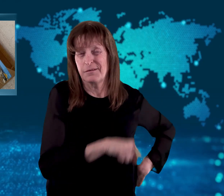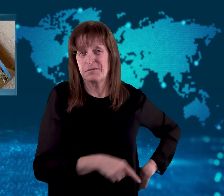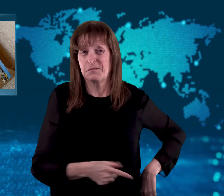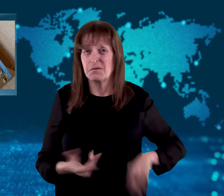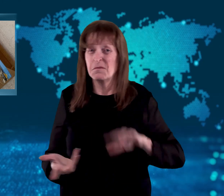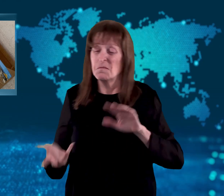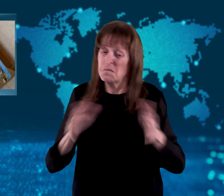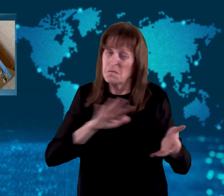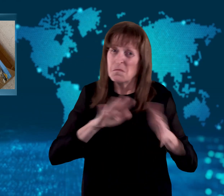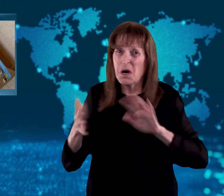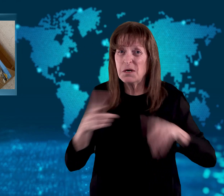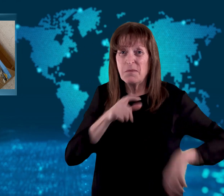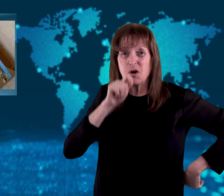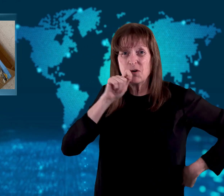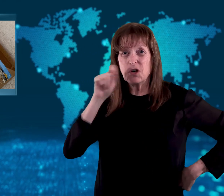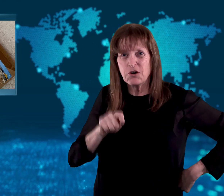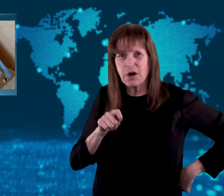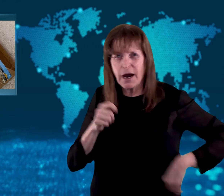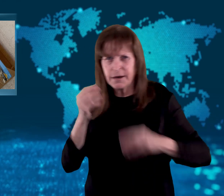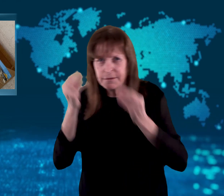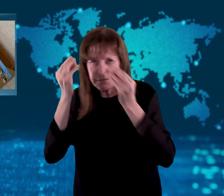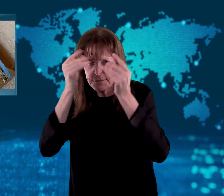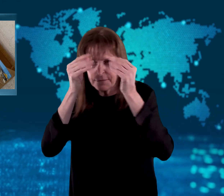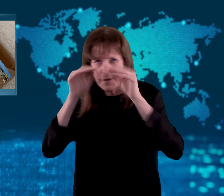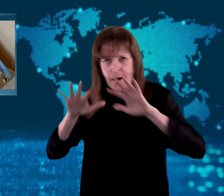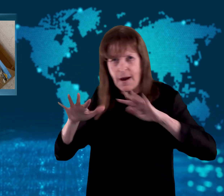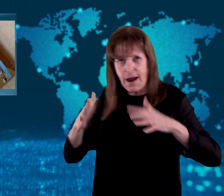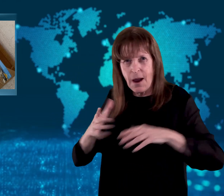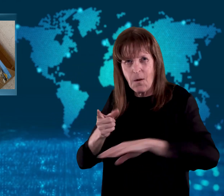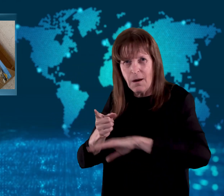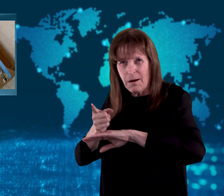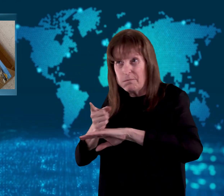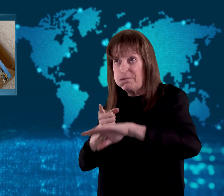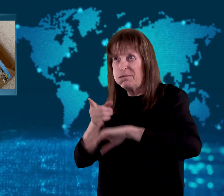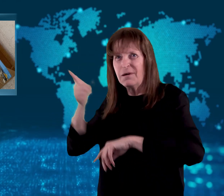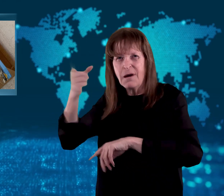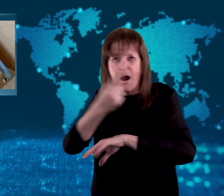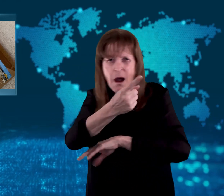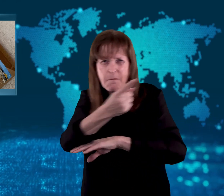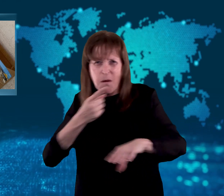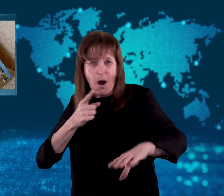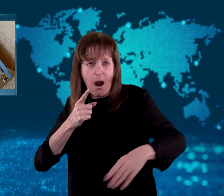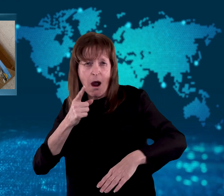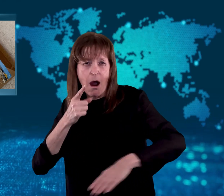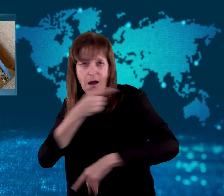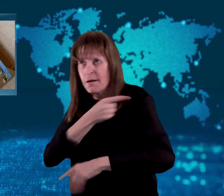long-range bombers in Russia.